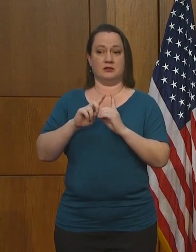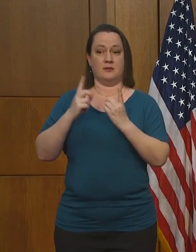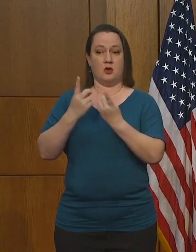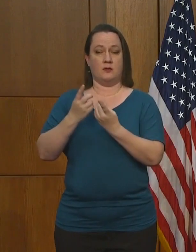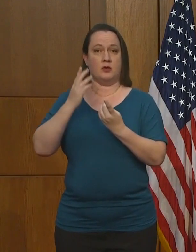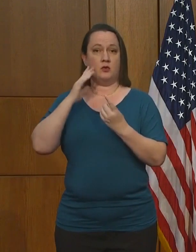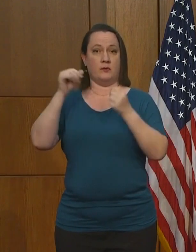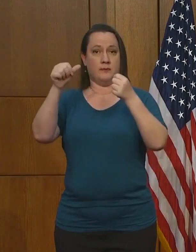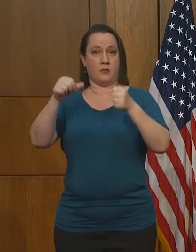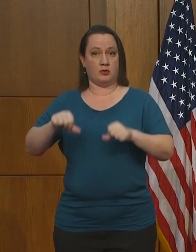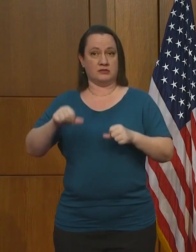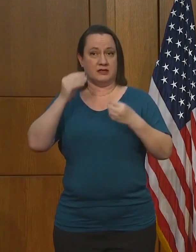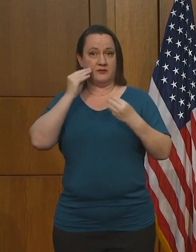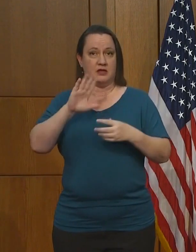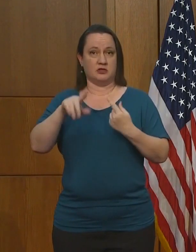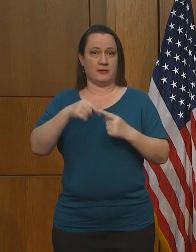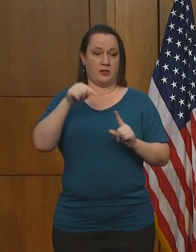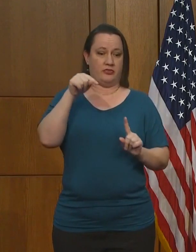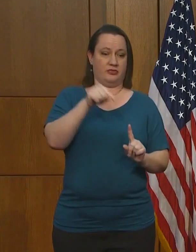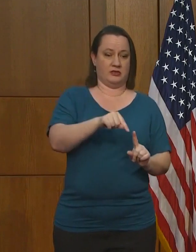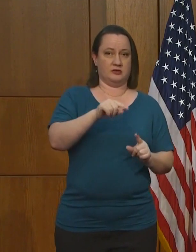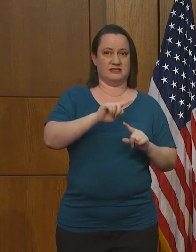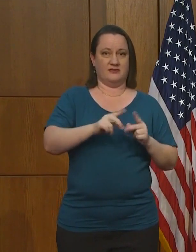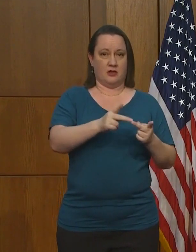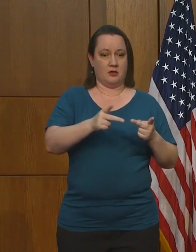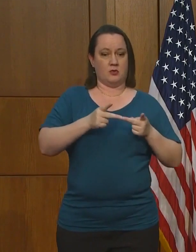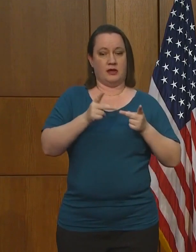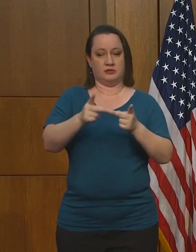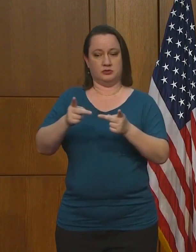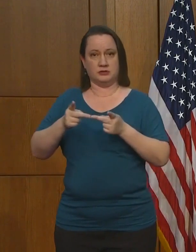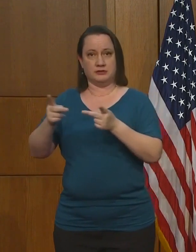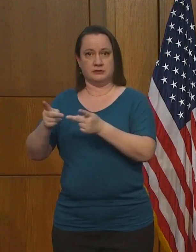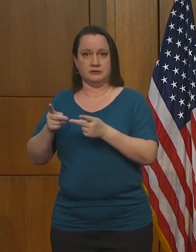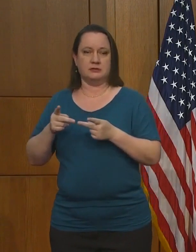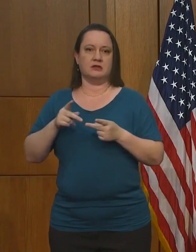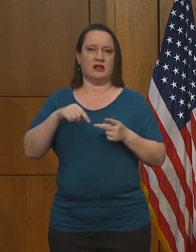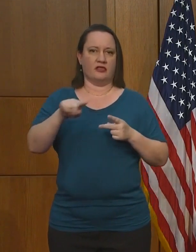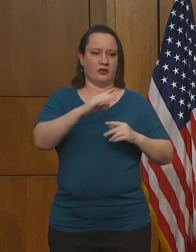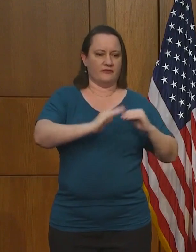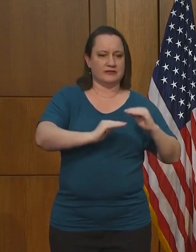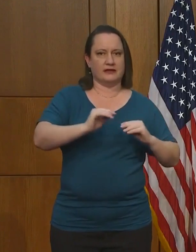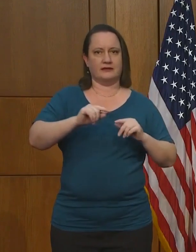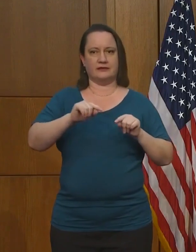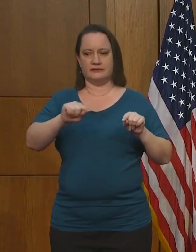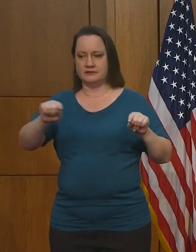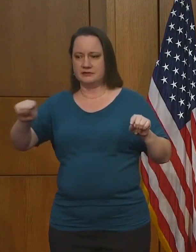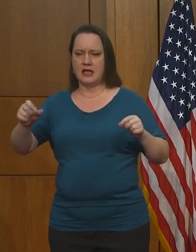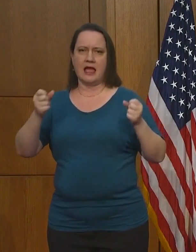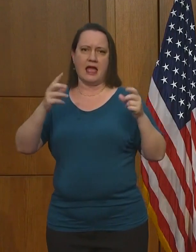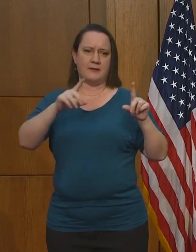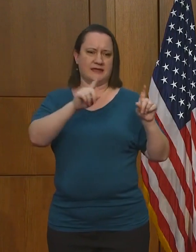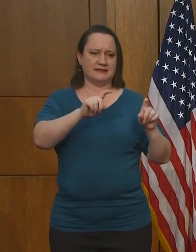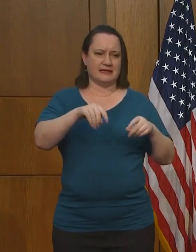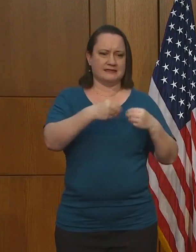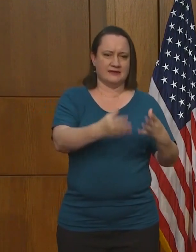DEPARTMENT'S GOING TO BE POSTING THE INFORMATION ABOUT THAT AS FAR AS- HOW MANY